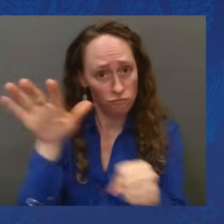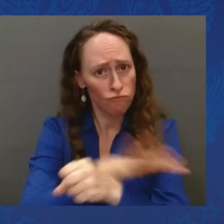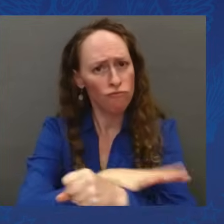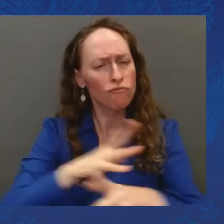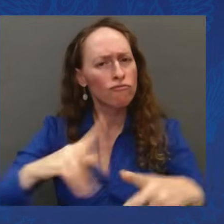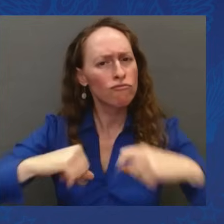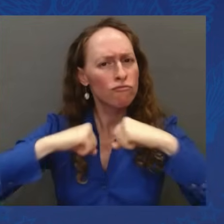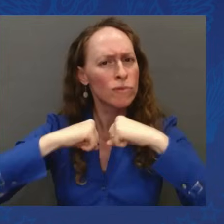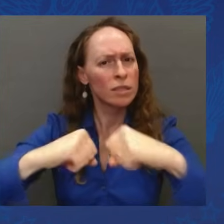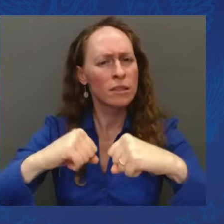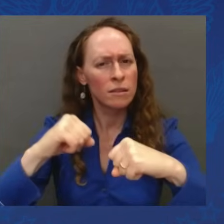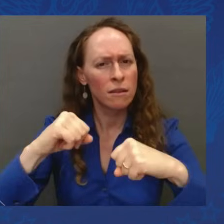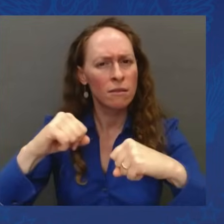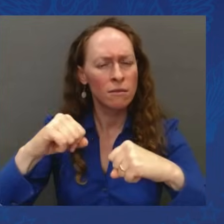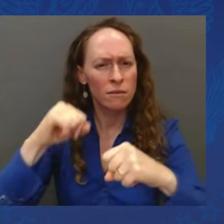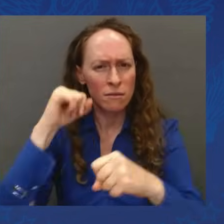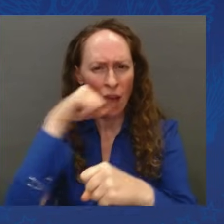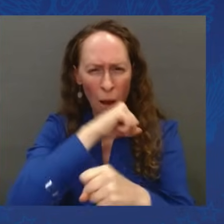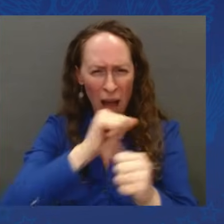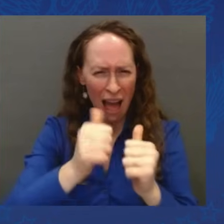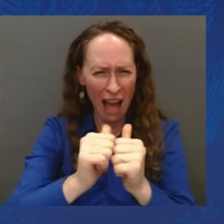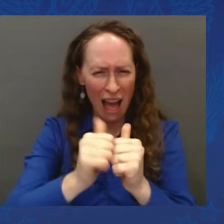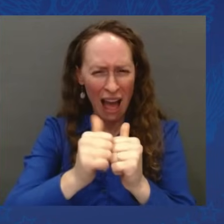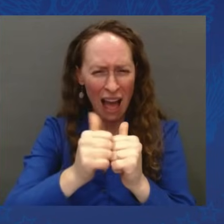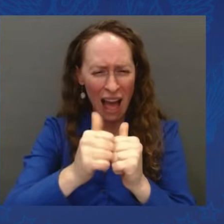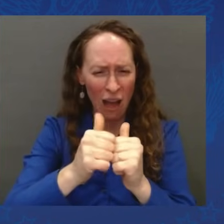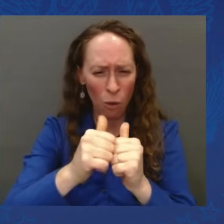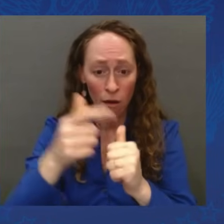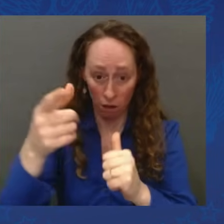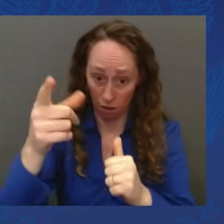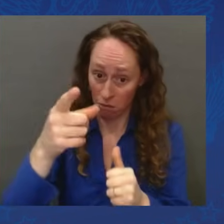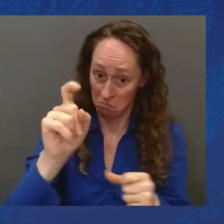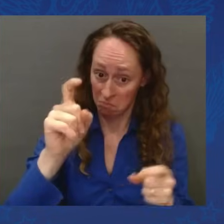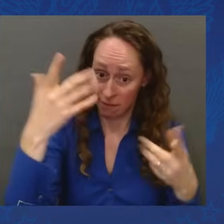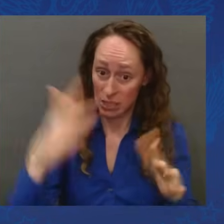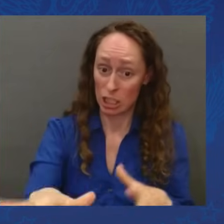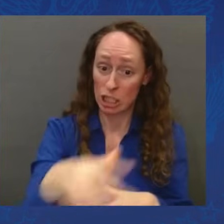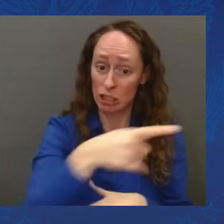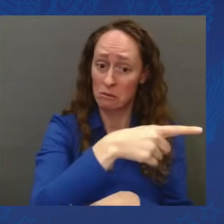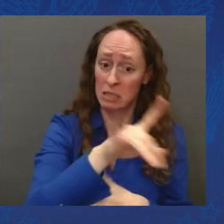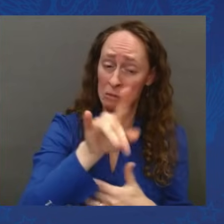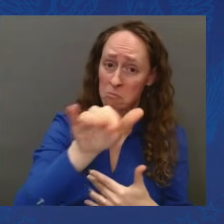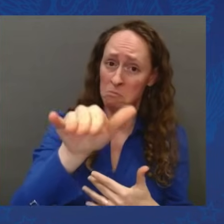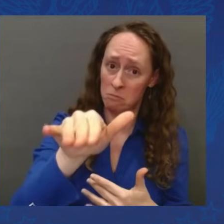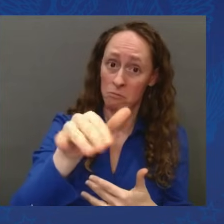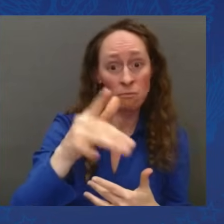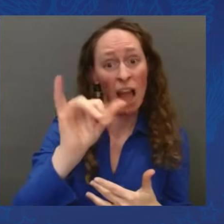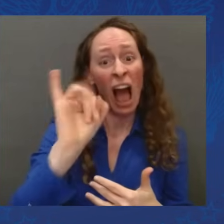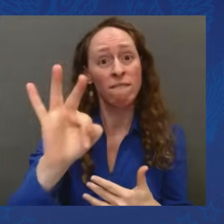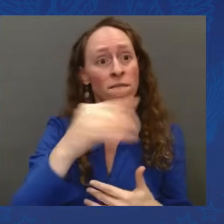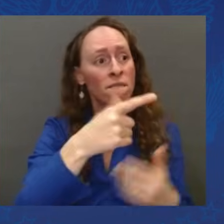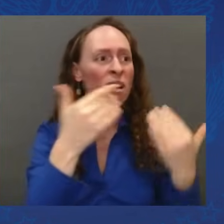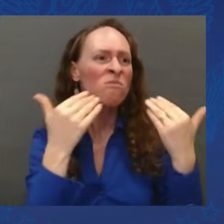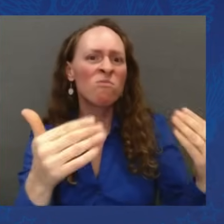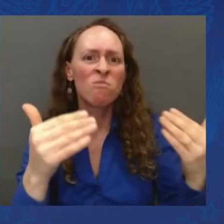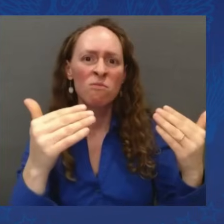The President: Look, I reiterate what I've said since I've become president and what every previous president of late has said --